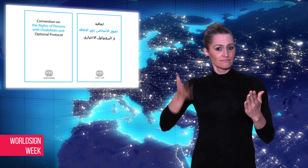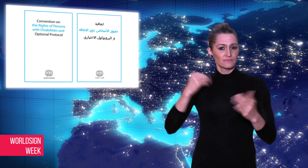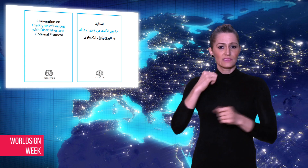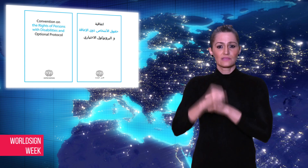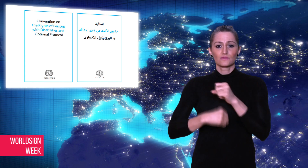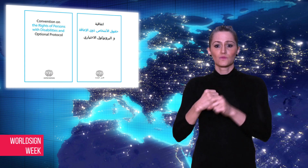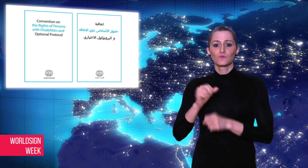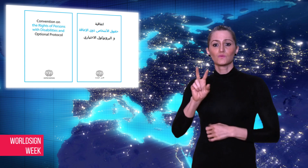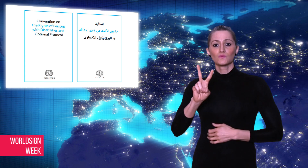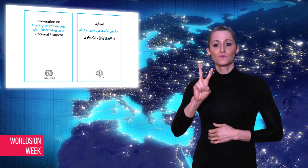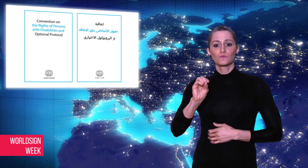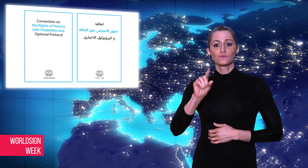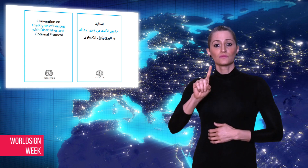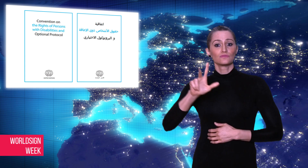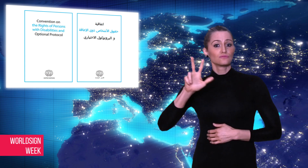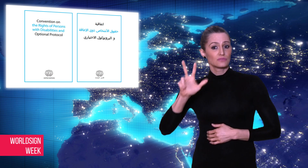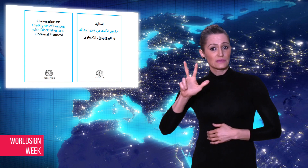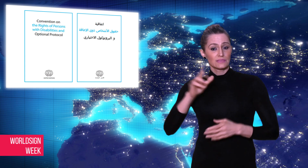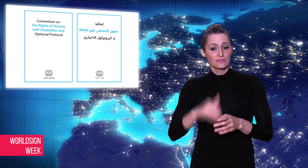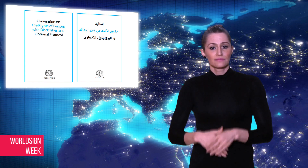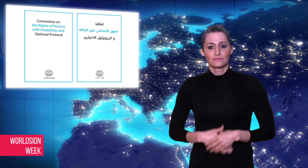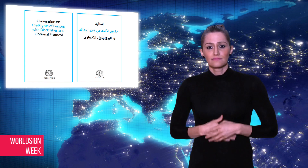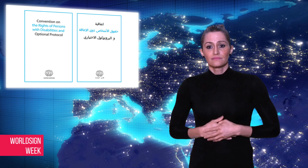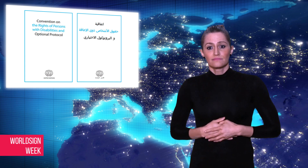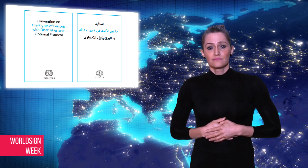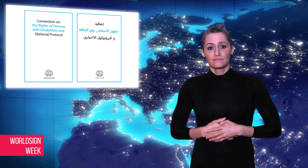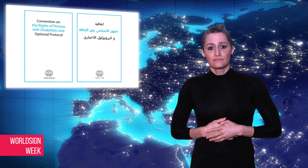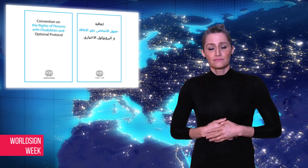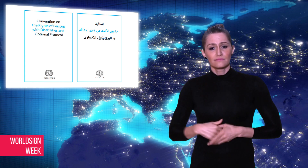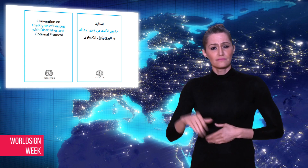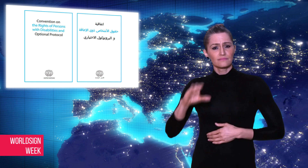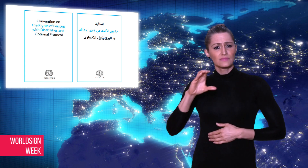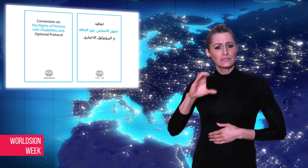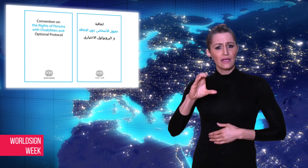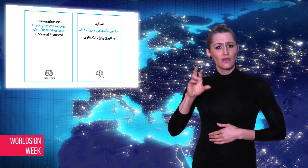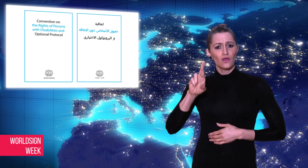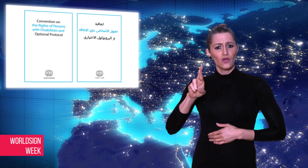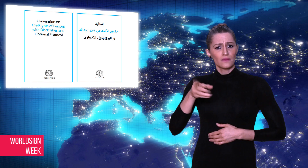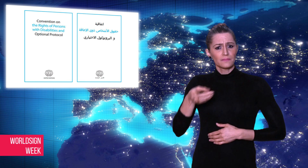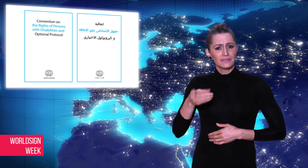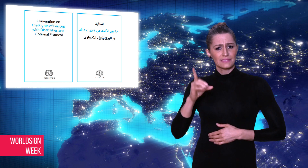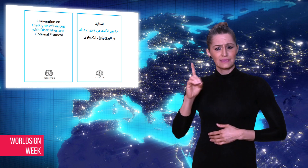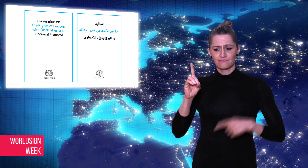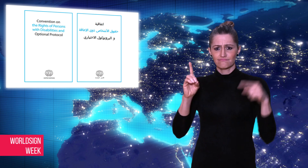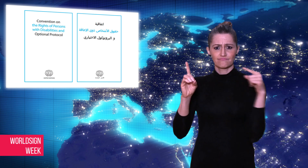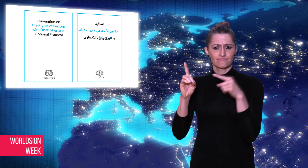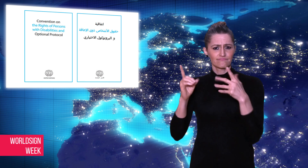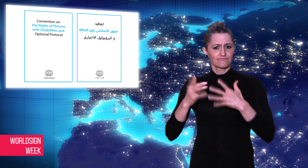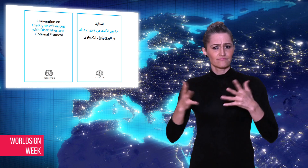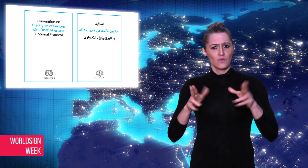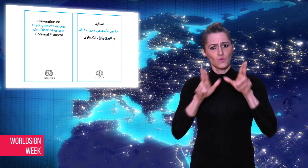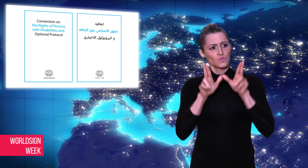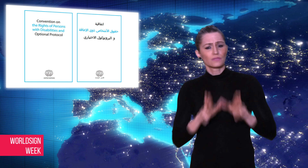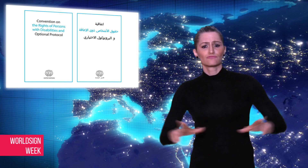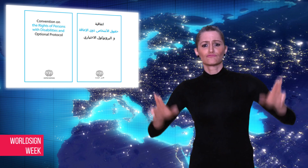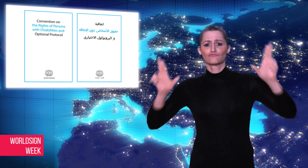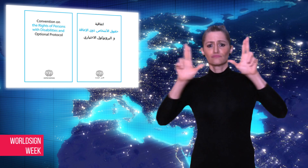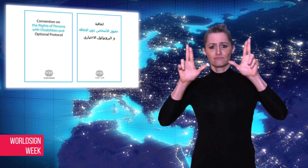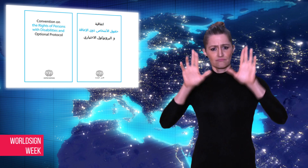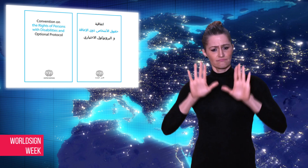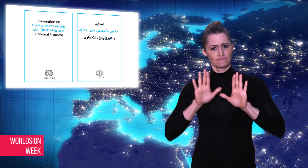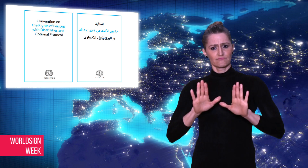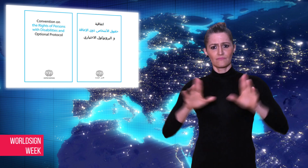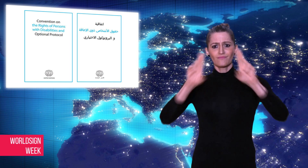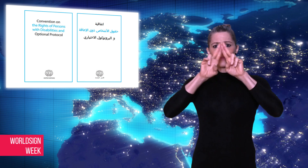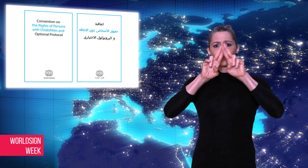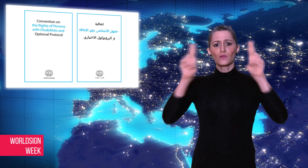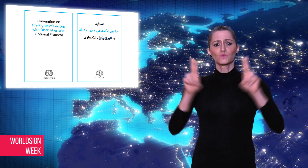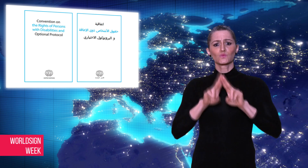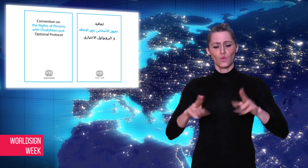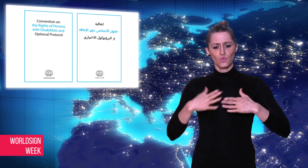CRPD is an international human rights treaty of the